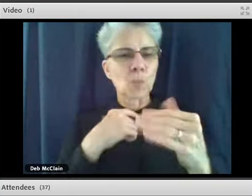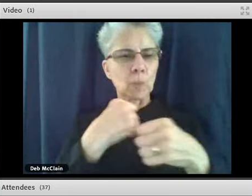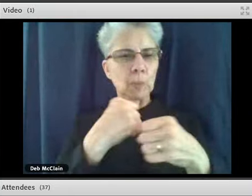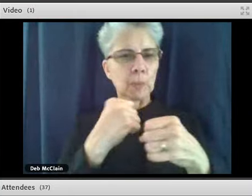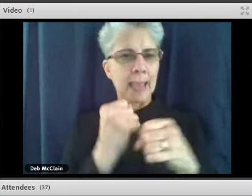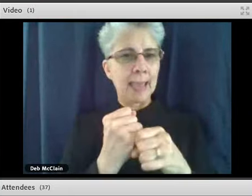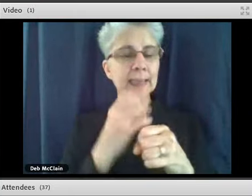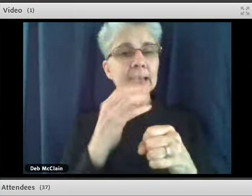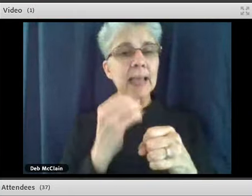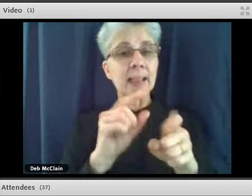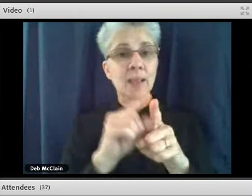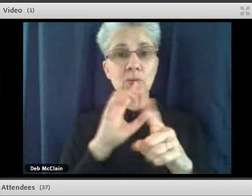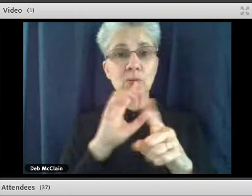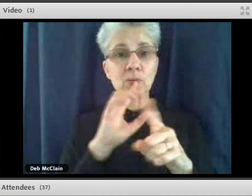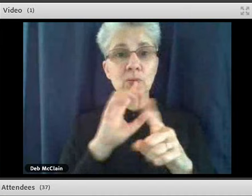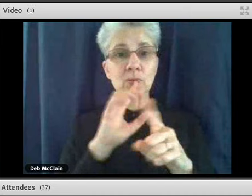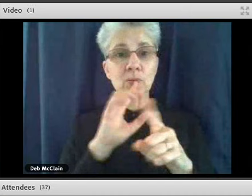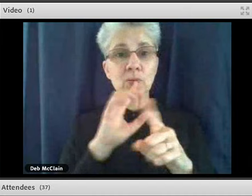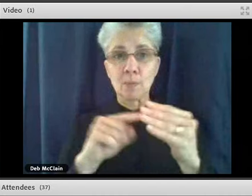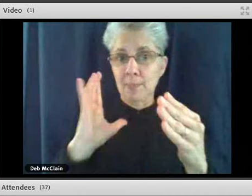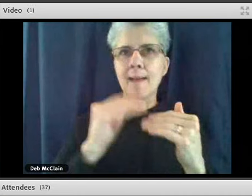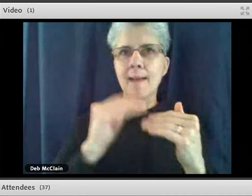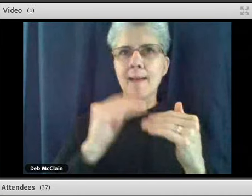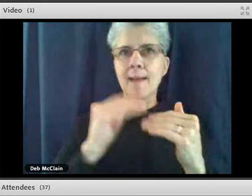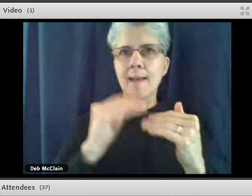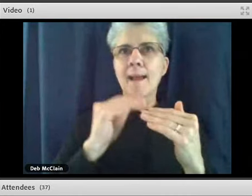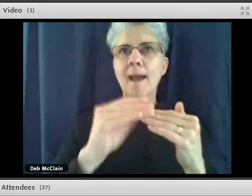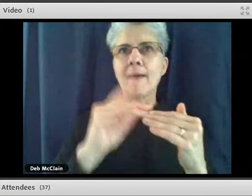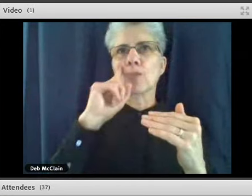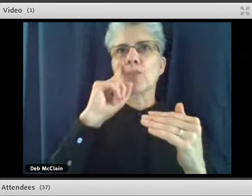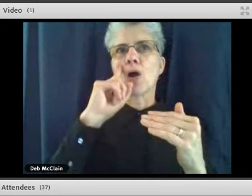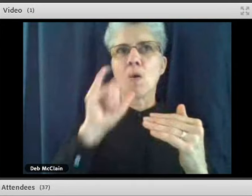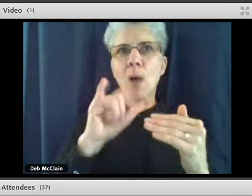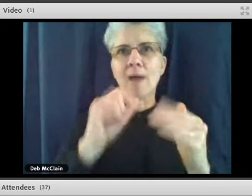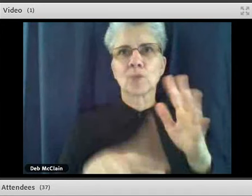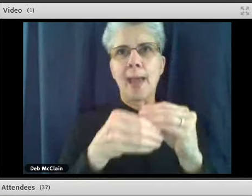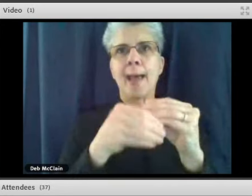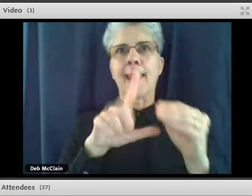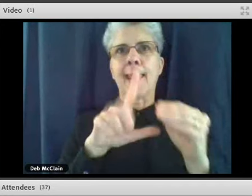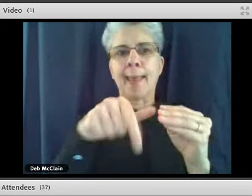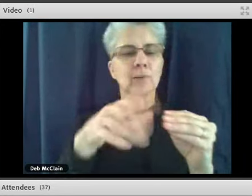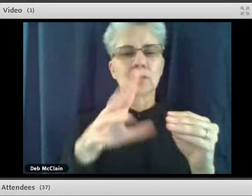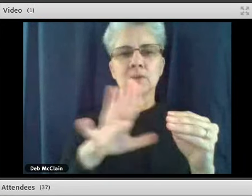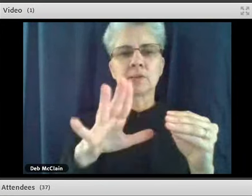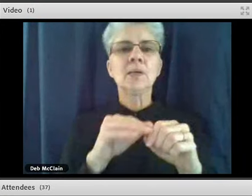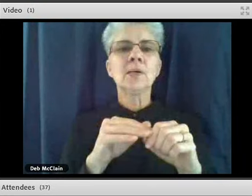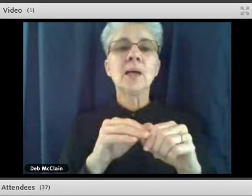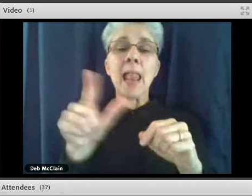becomes part of the process when we're creating and like we talked about earlier, not an afterthought.